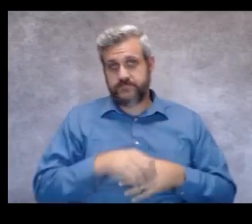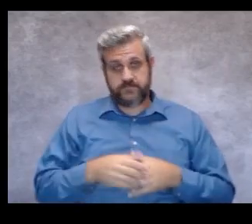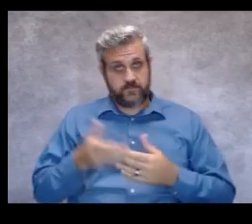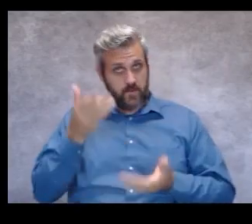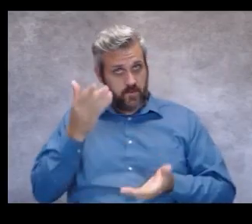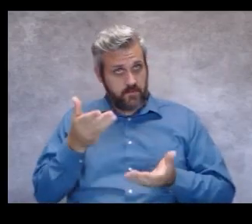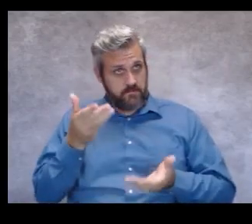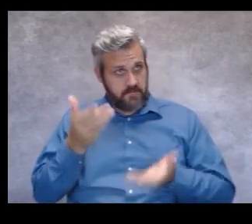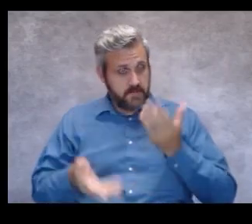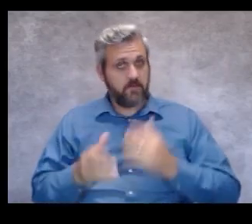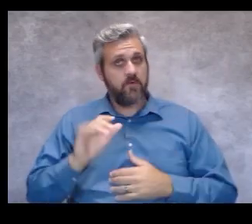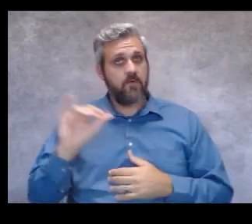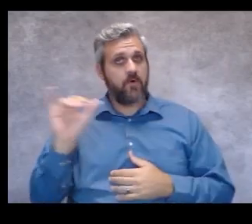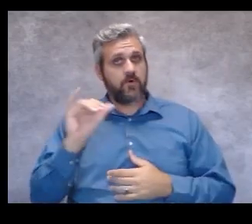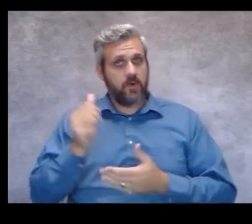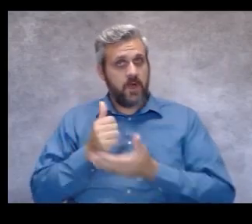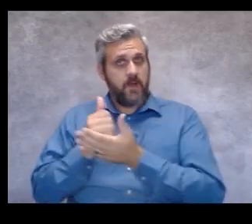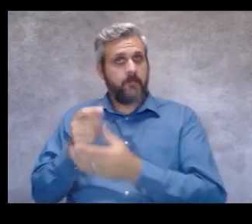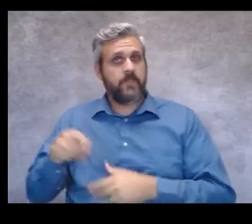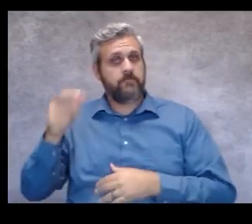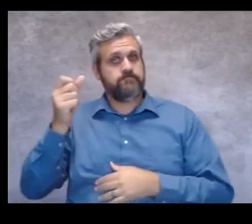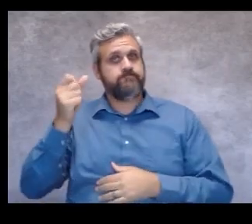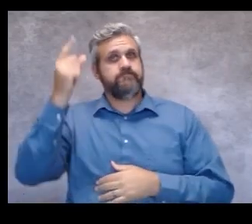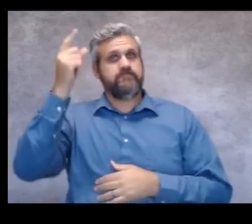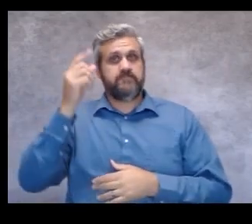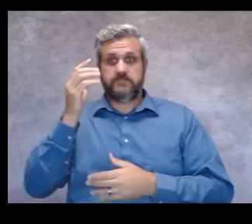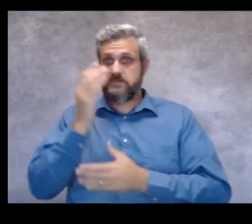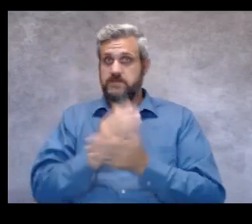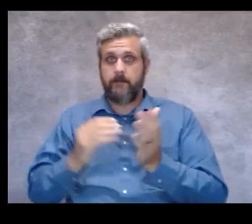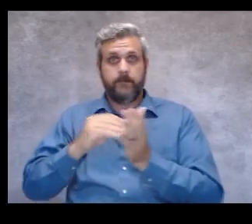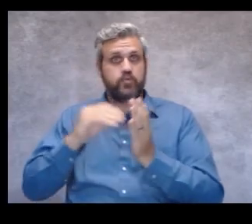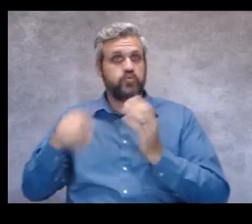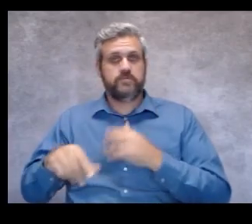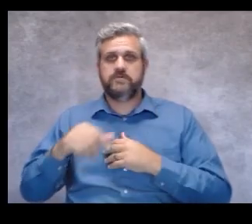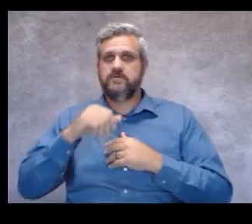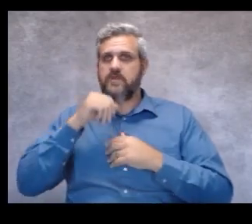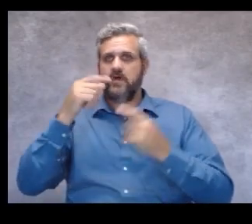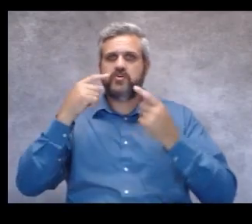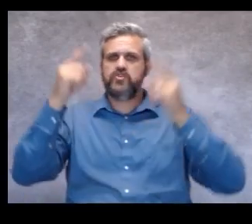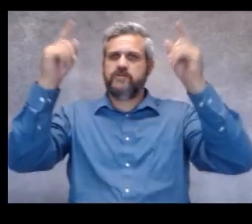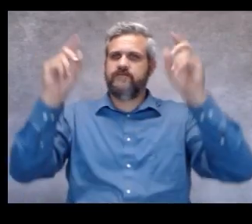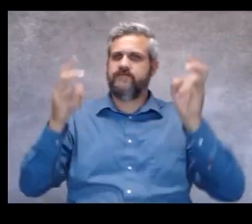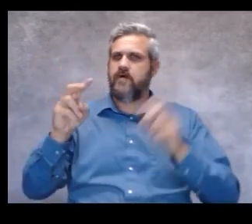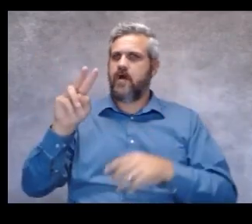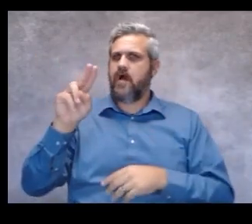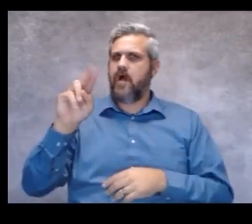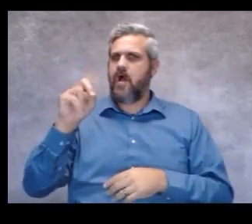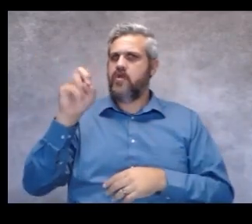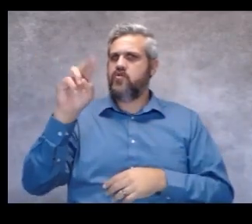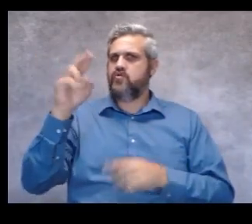It might also be helpful for them to understand underachieving students